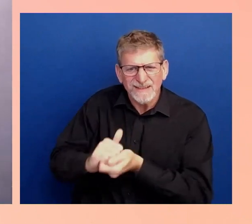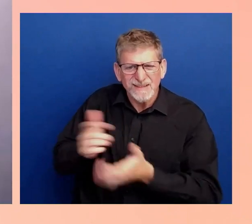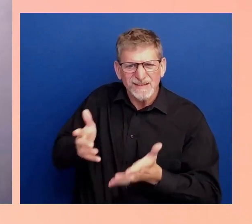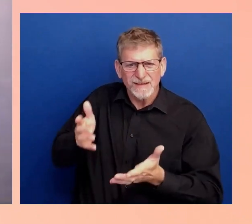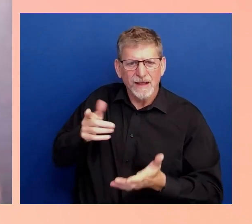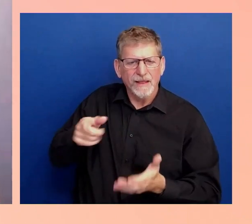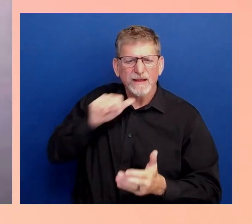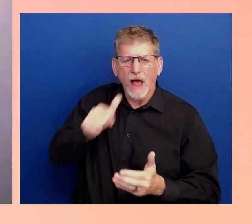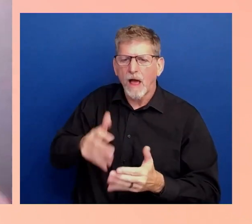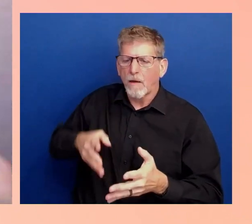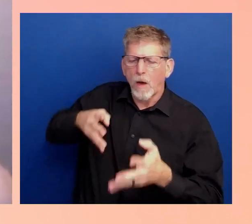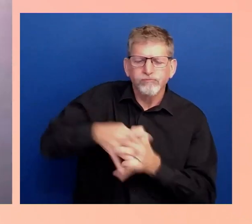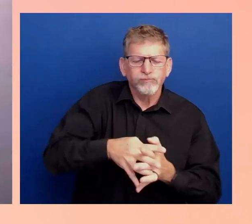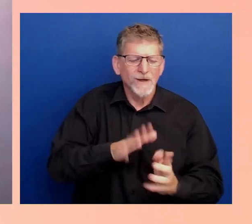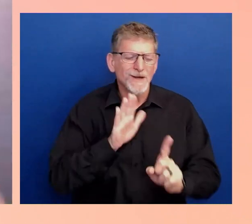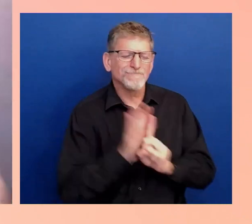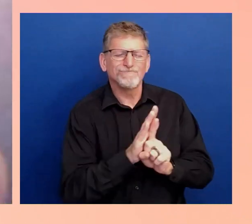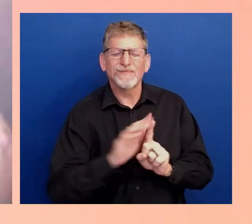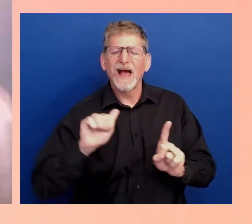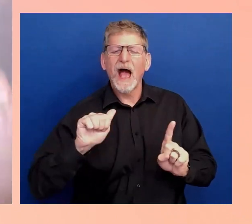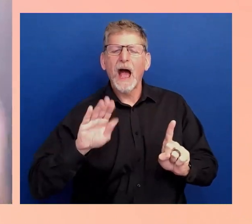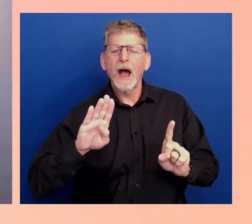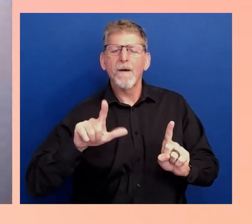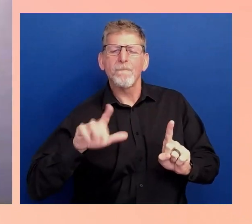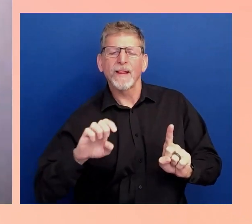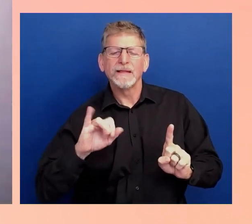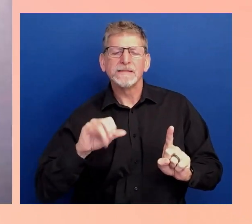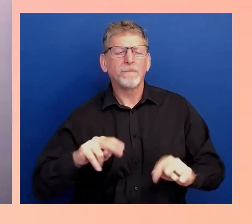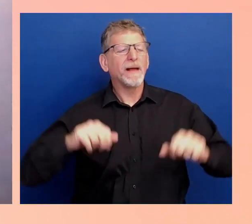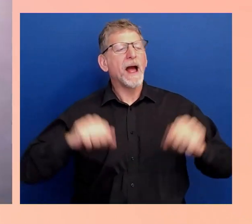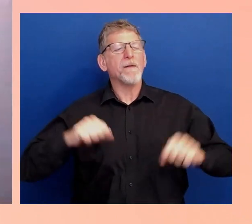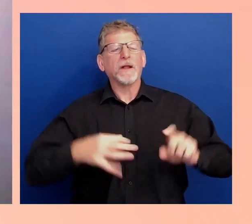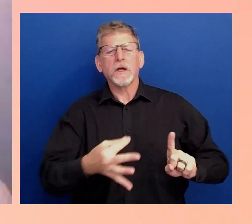well if I'm learning new tech, if this tech is built for me,